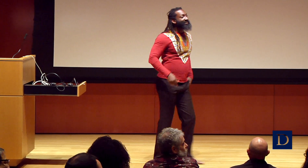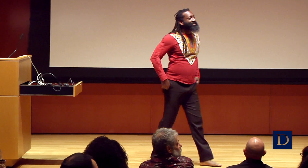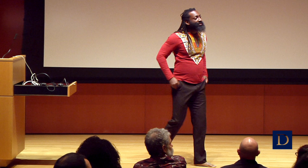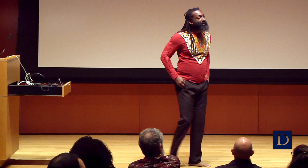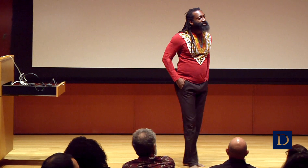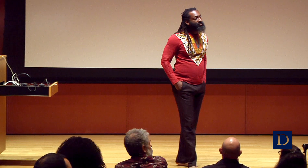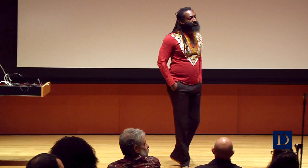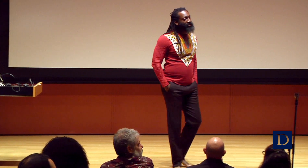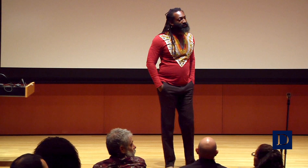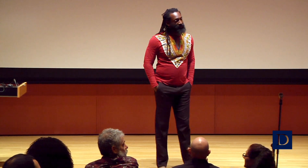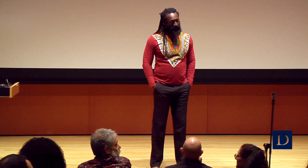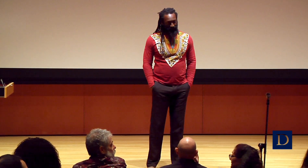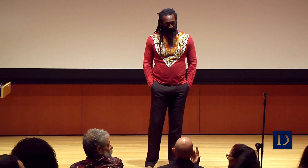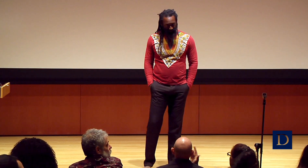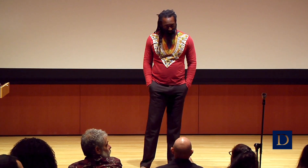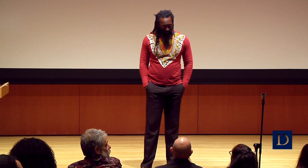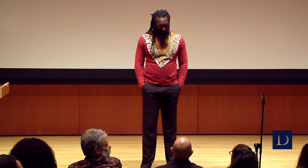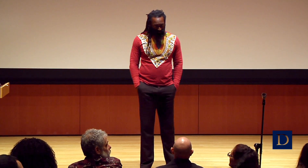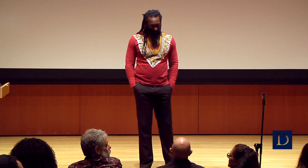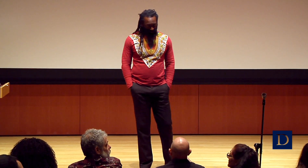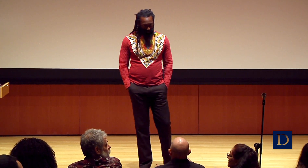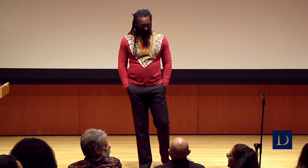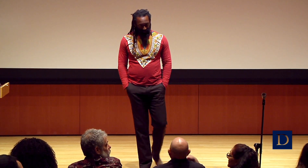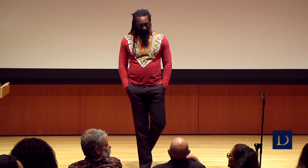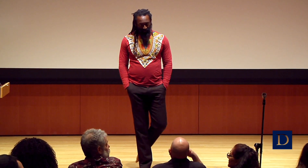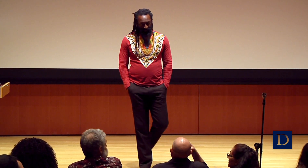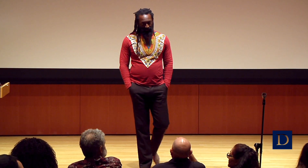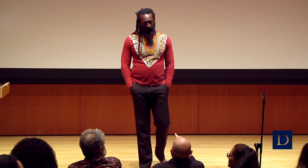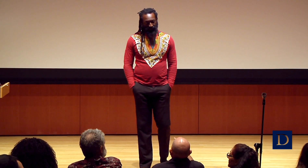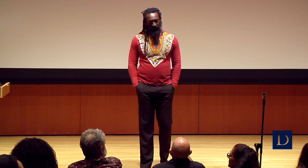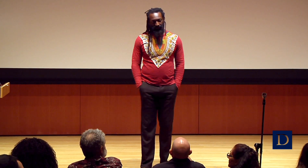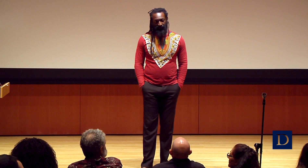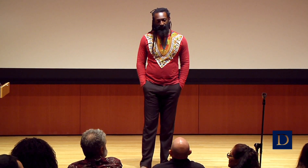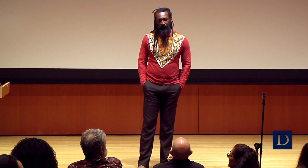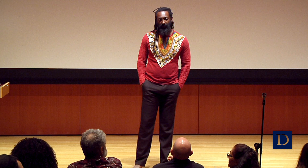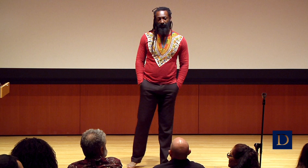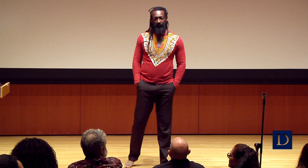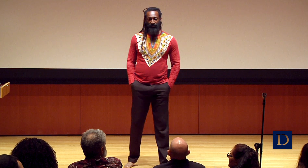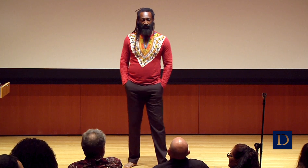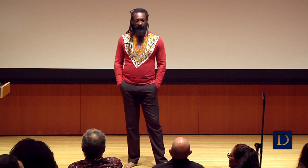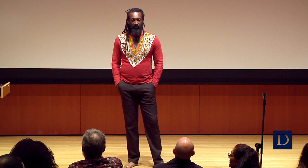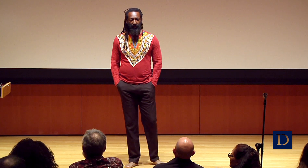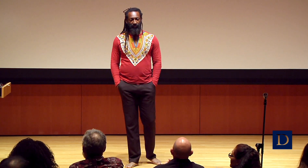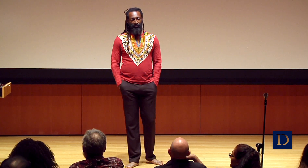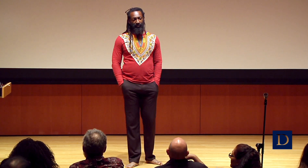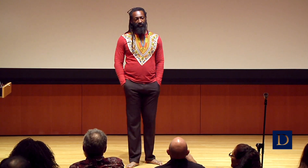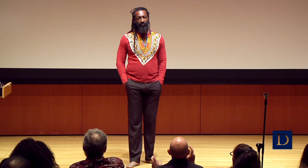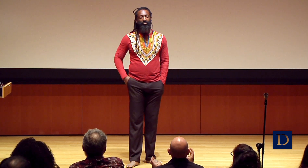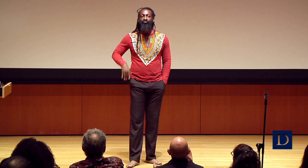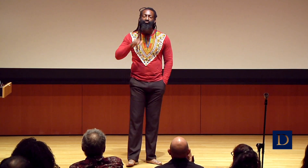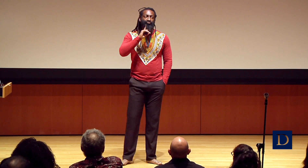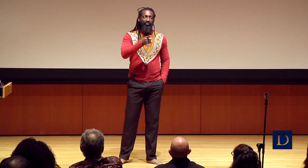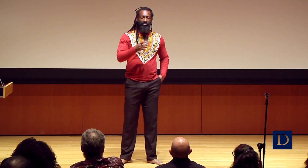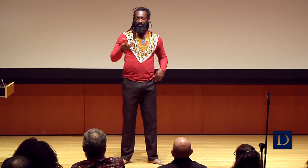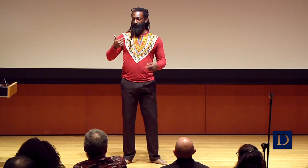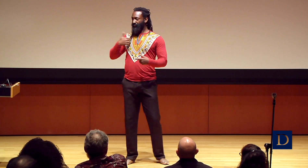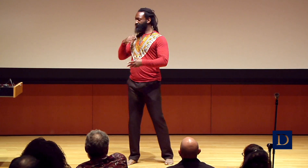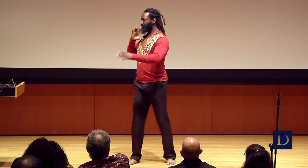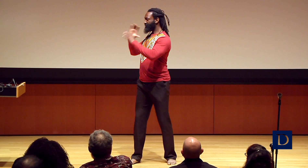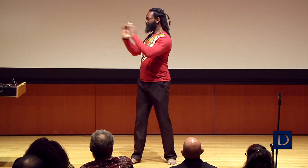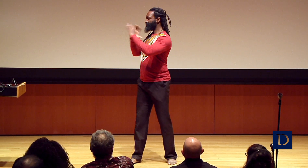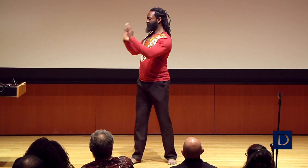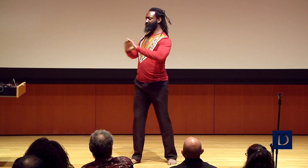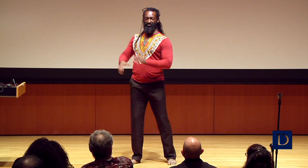What made you decide that dancing was for you? What turned you on to dancing?